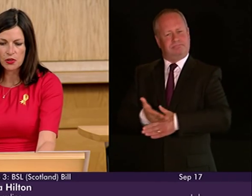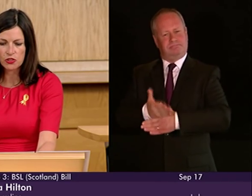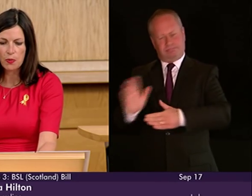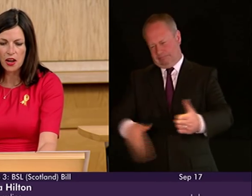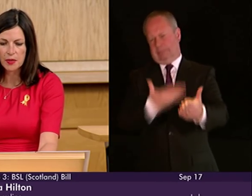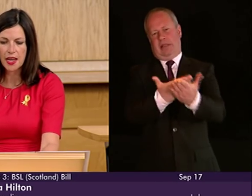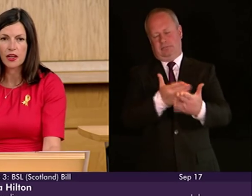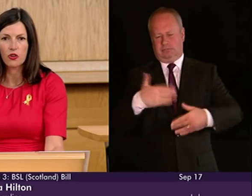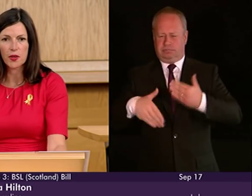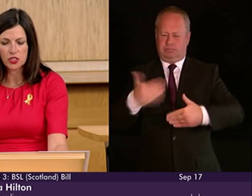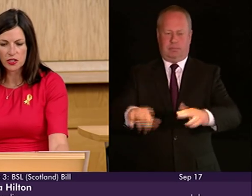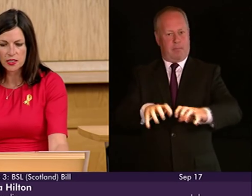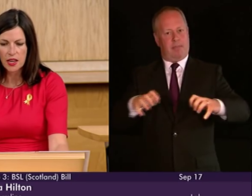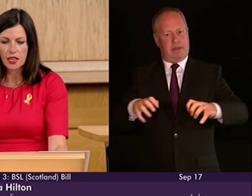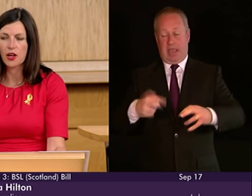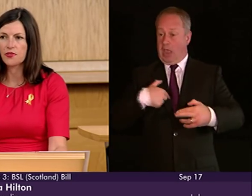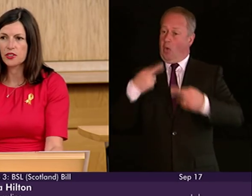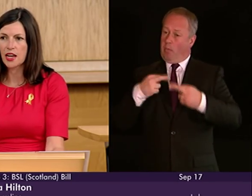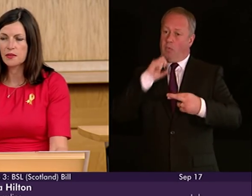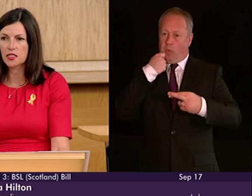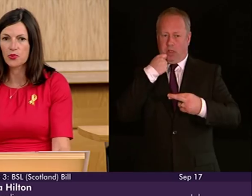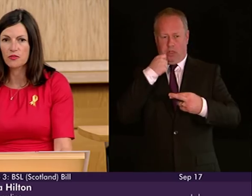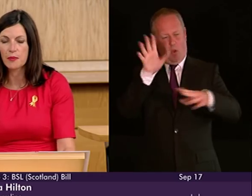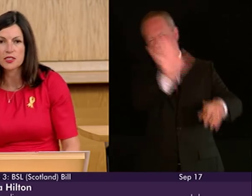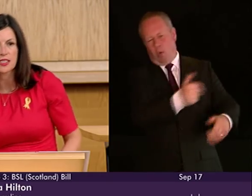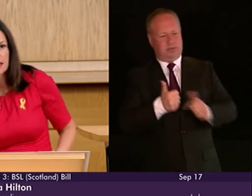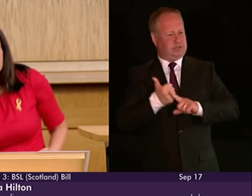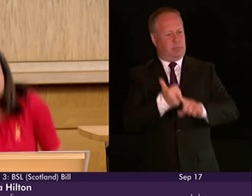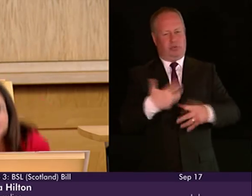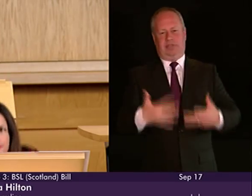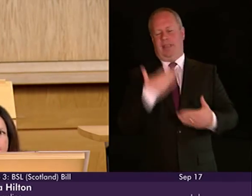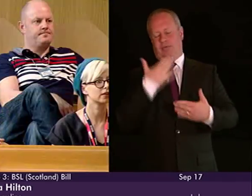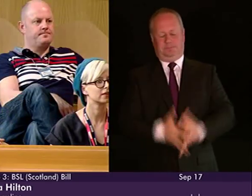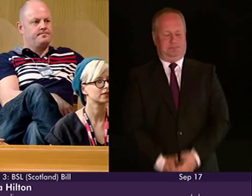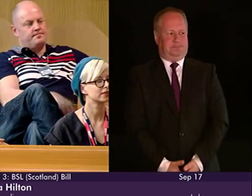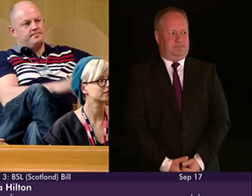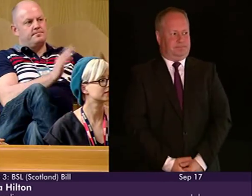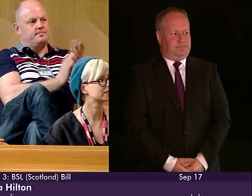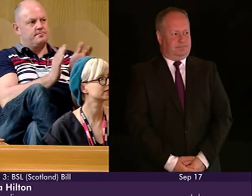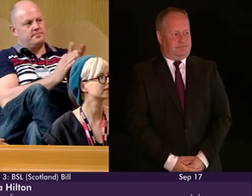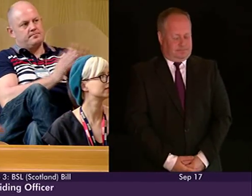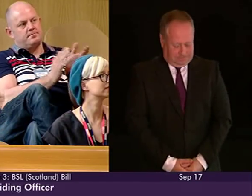the bill through Parliament. I hope and trust that it will have unanimous support from